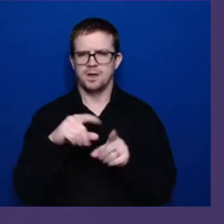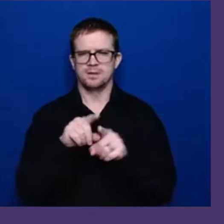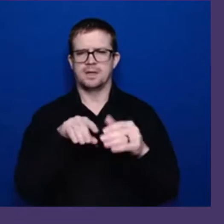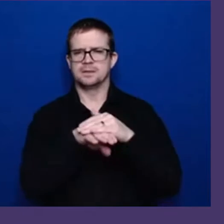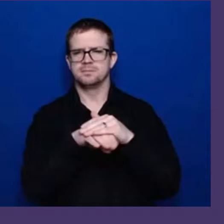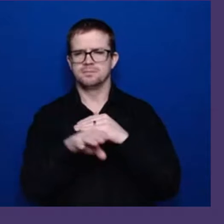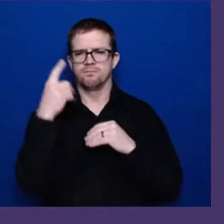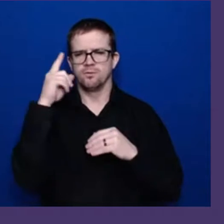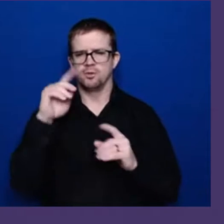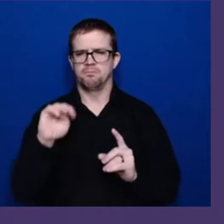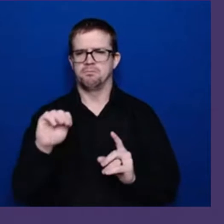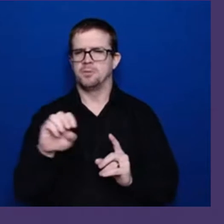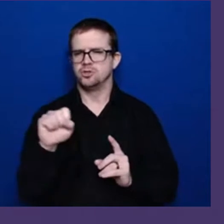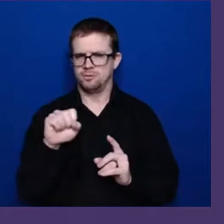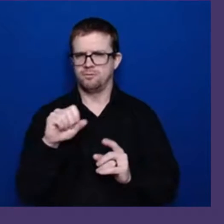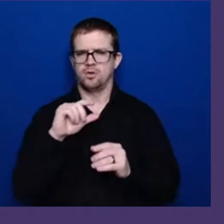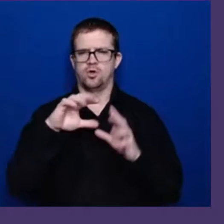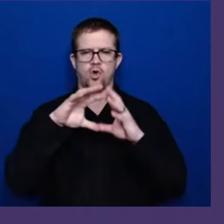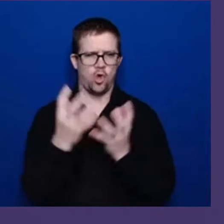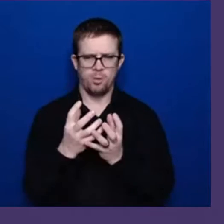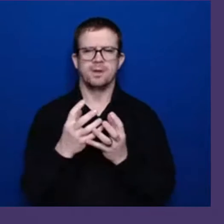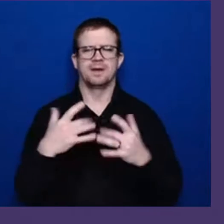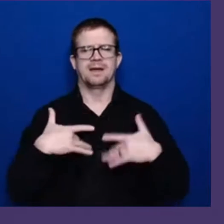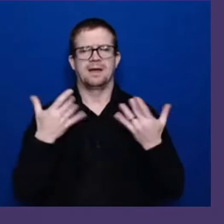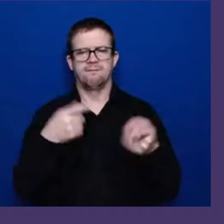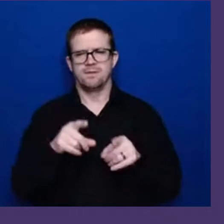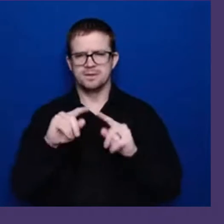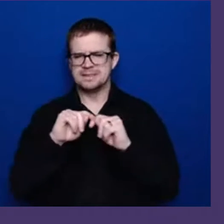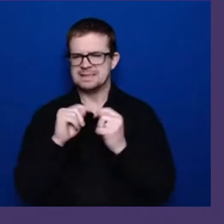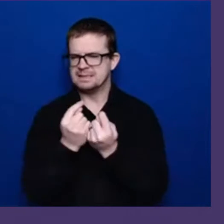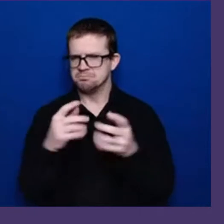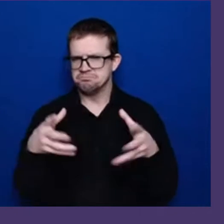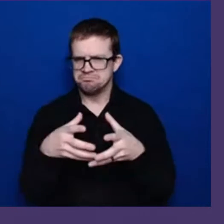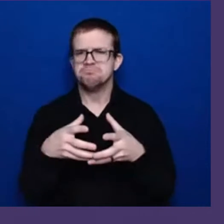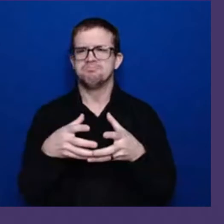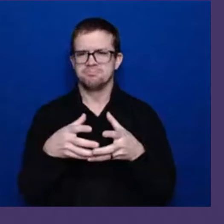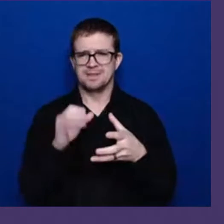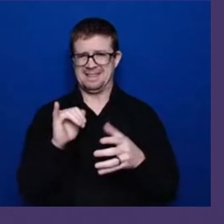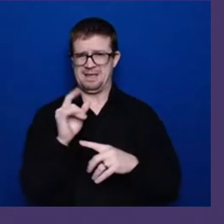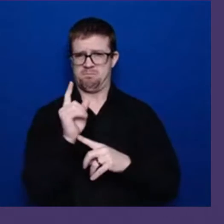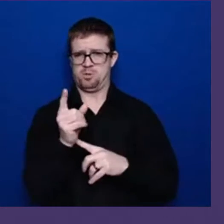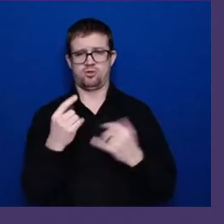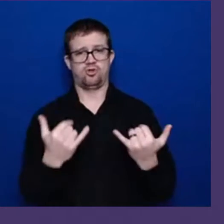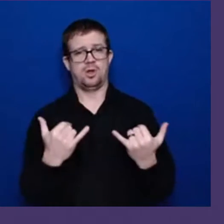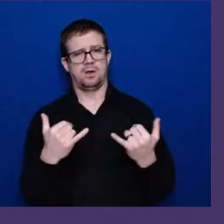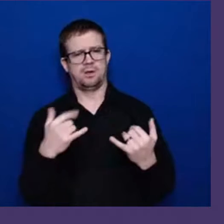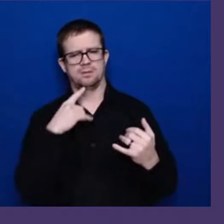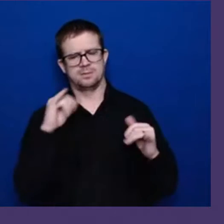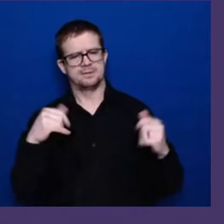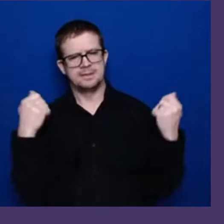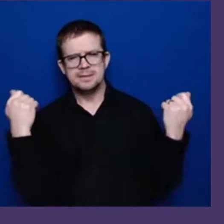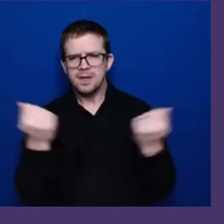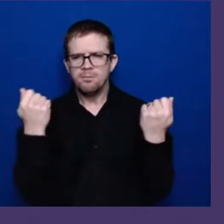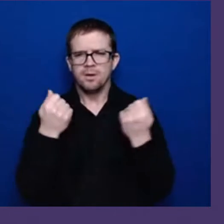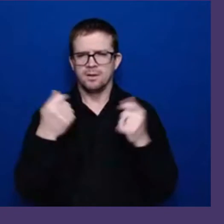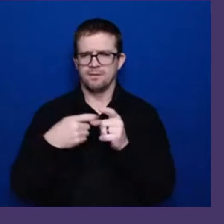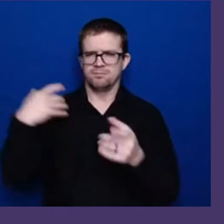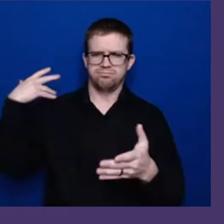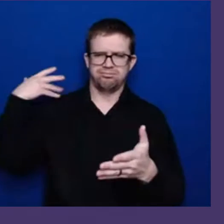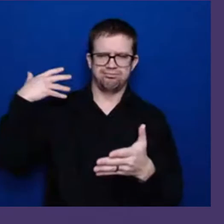We have this moment today to celebrate how far we've come. One thing the black African American community has shared very